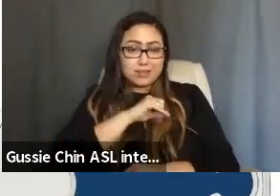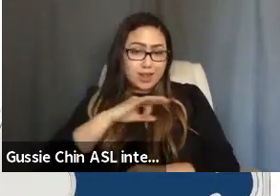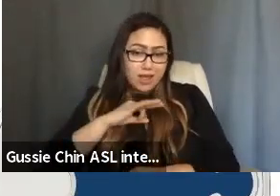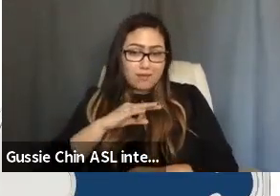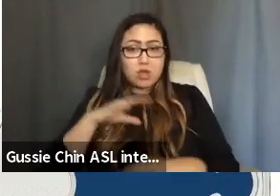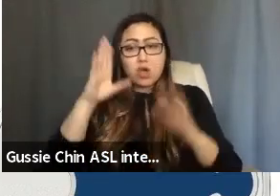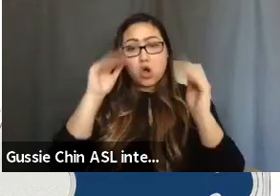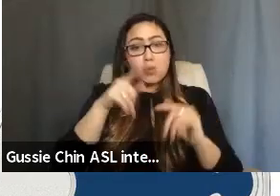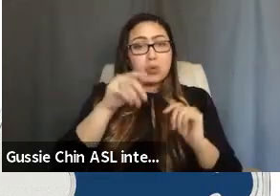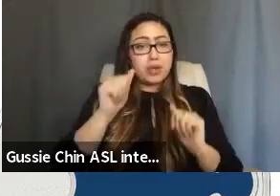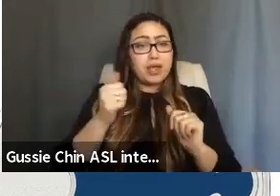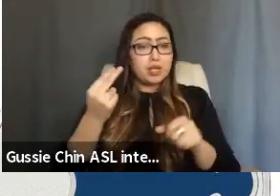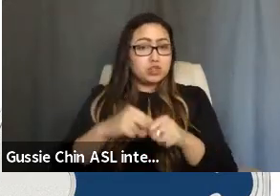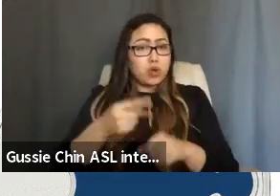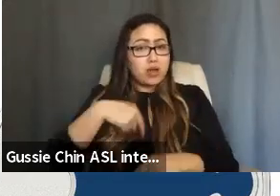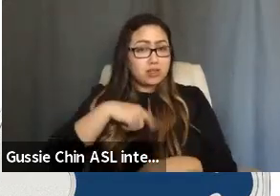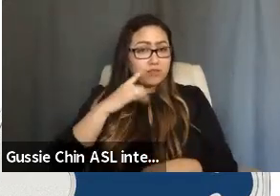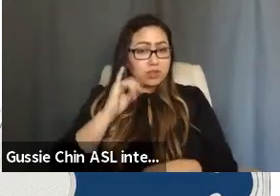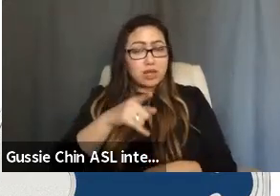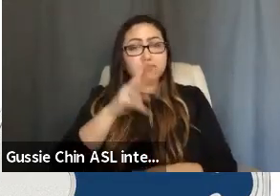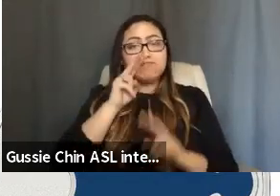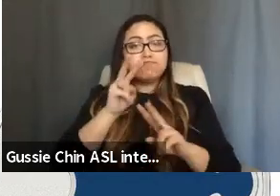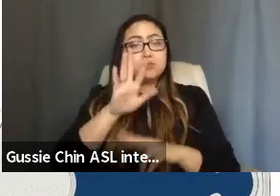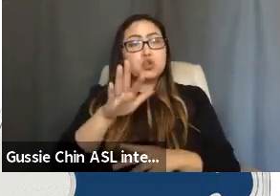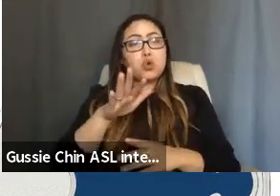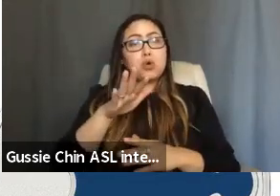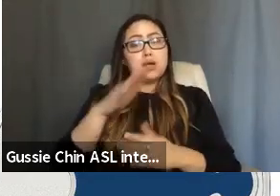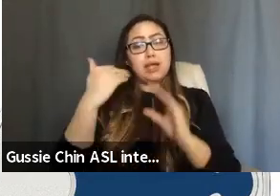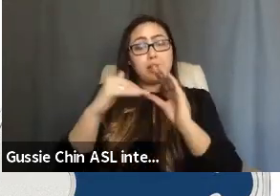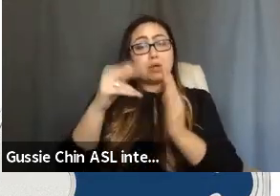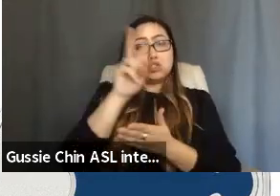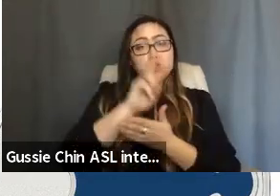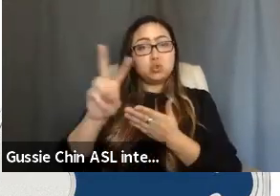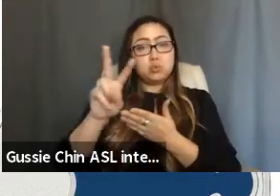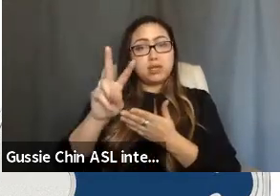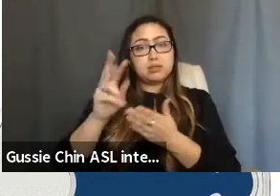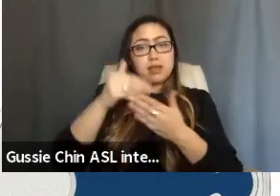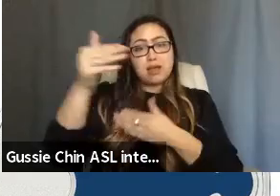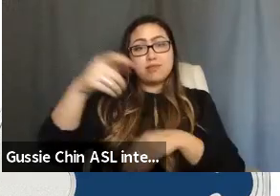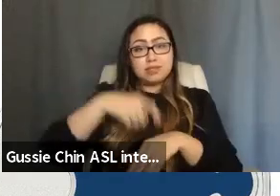Watch your email two weeks ahead of time for the announcement of the opening of that registration.